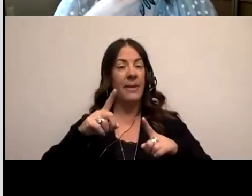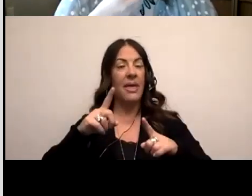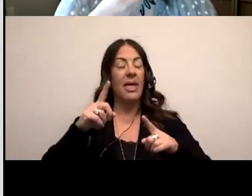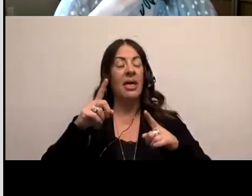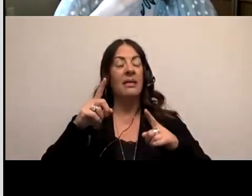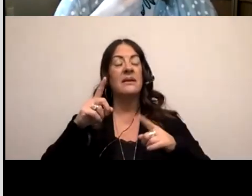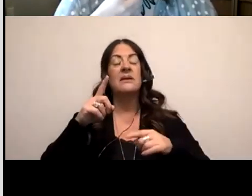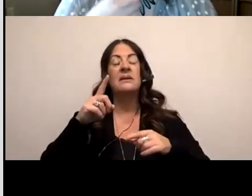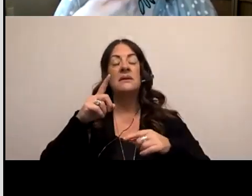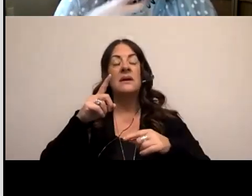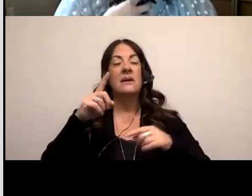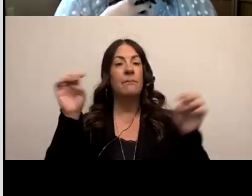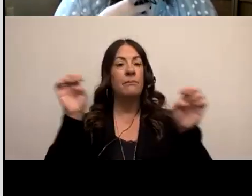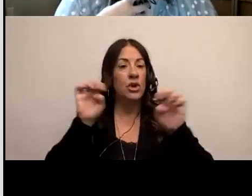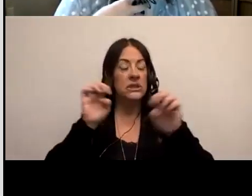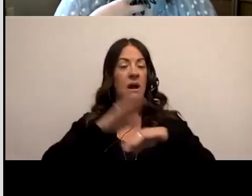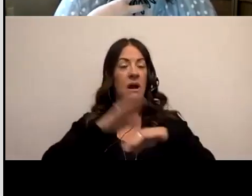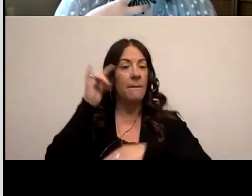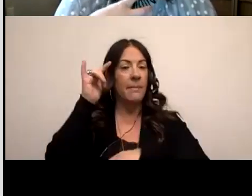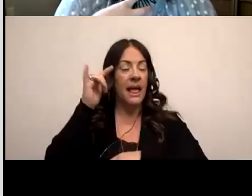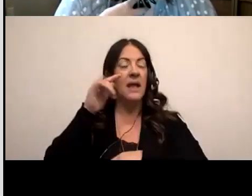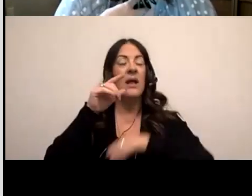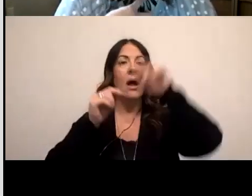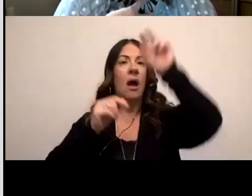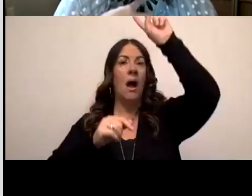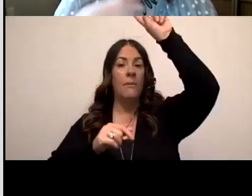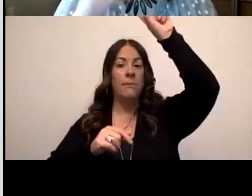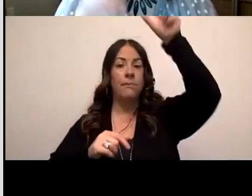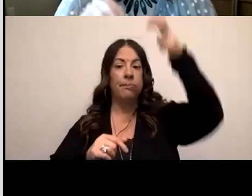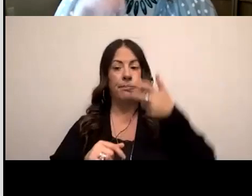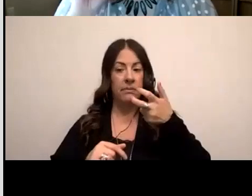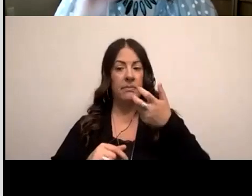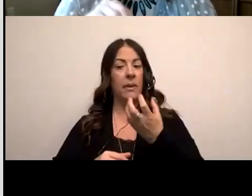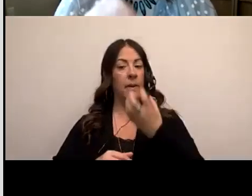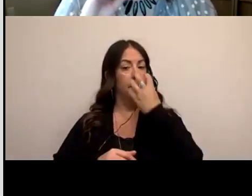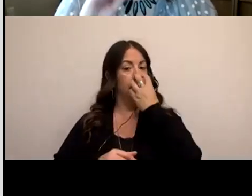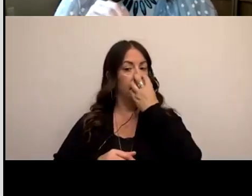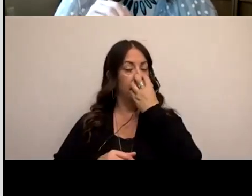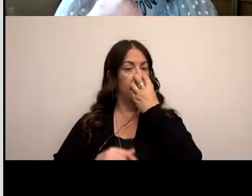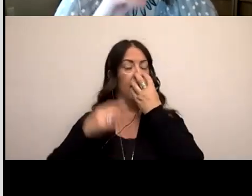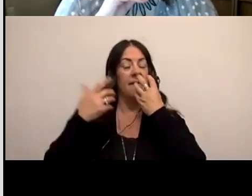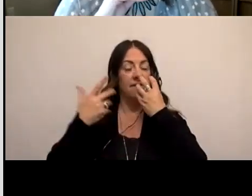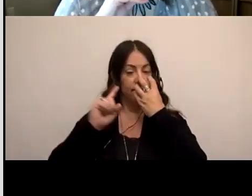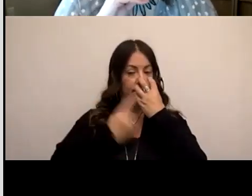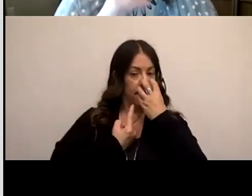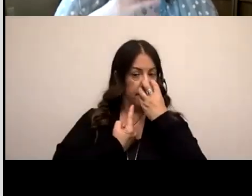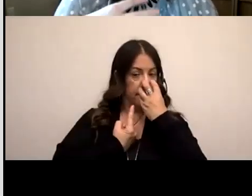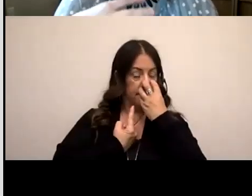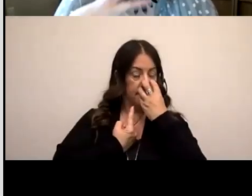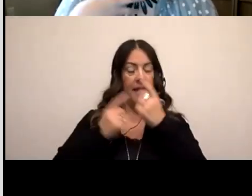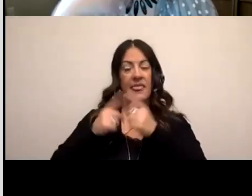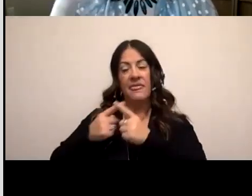RIGHT NOW WITH THIS CRISIS. YOU HAVE TO USE CONCRETE SUPPORT BEING PROVIDED SO YOU CAN